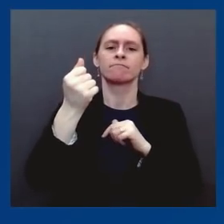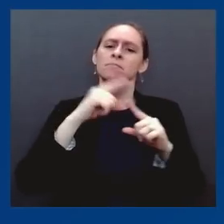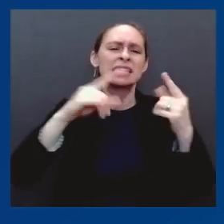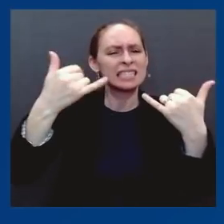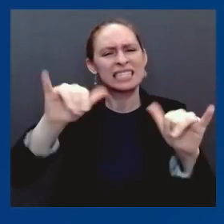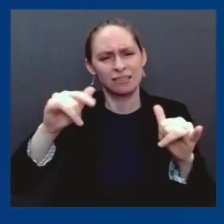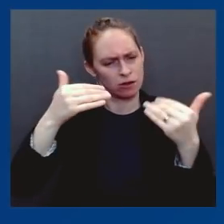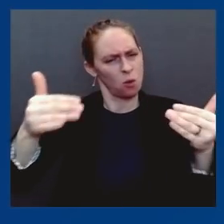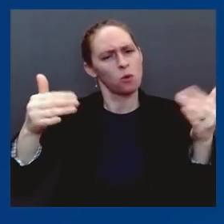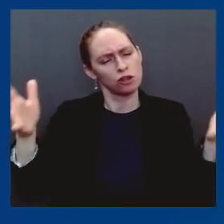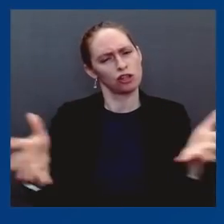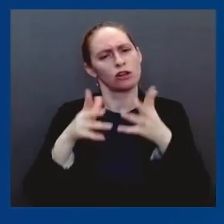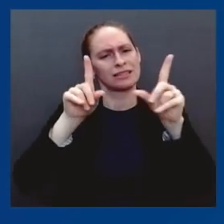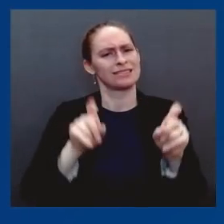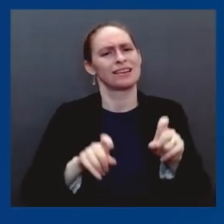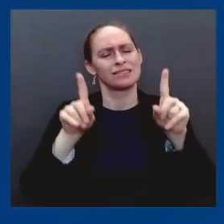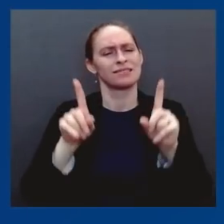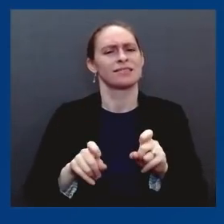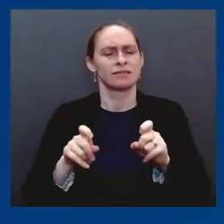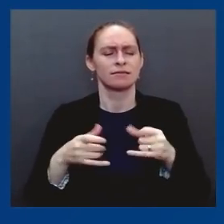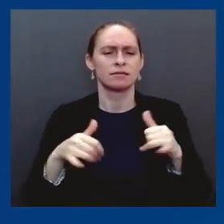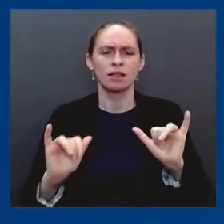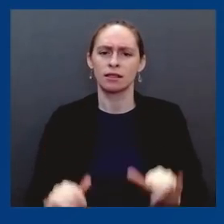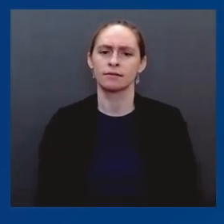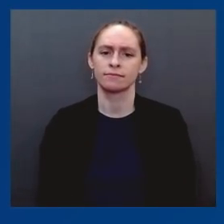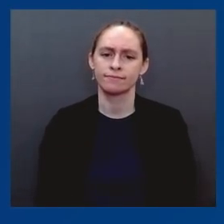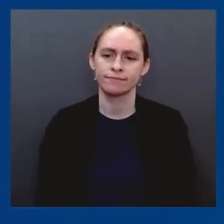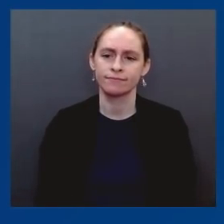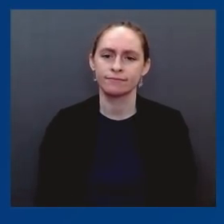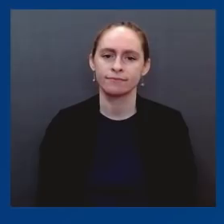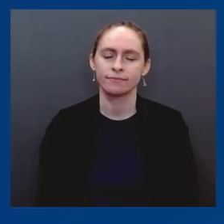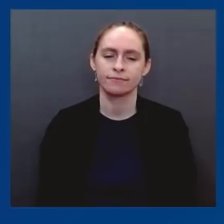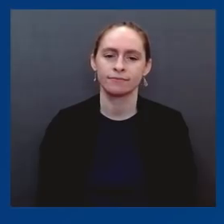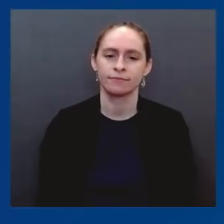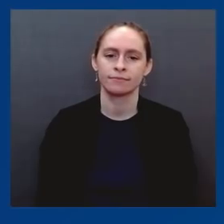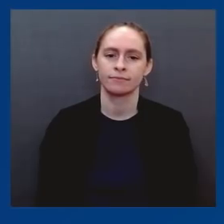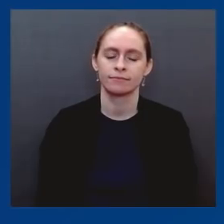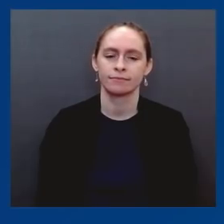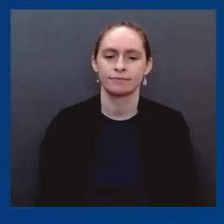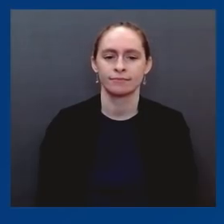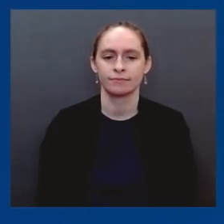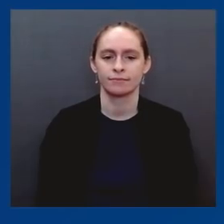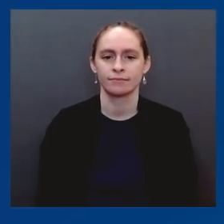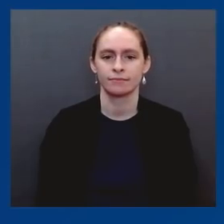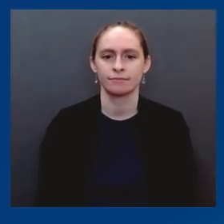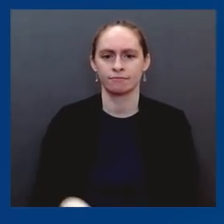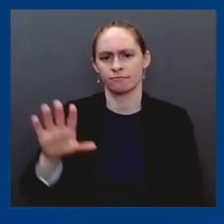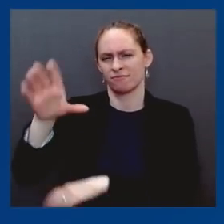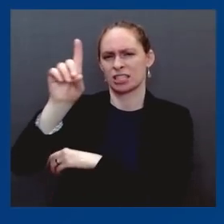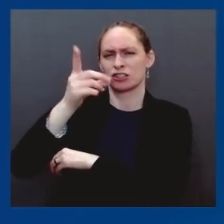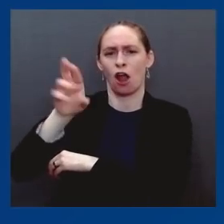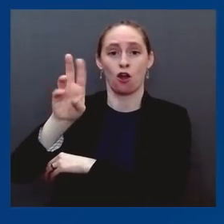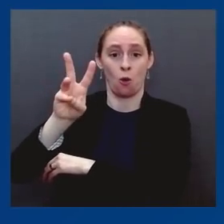Another important use is where we use them for serial testing in places like "test to stay" to keep children in school,